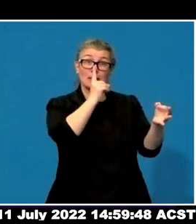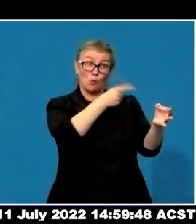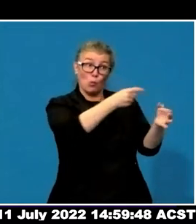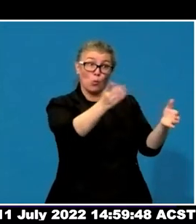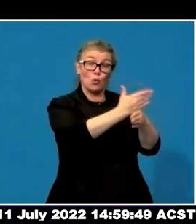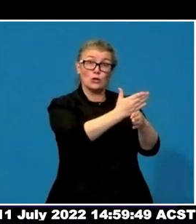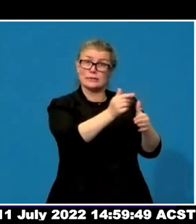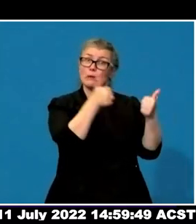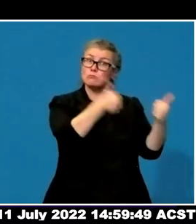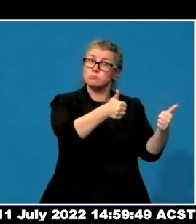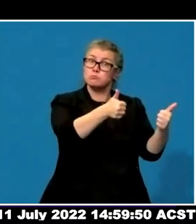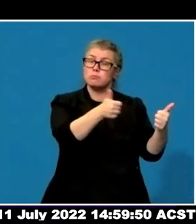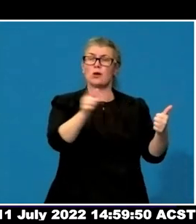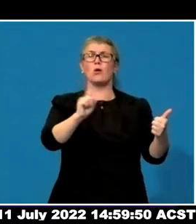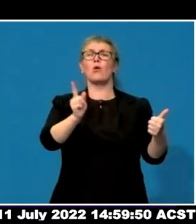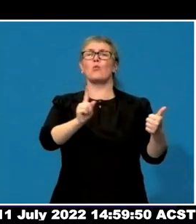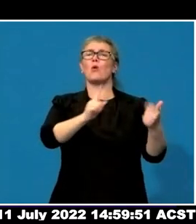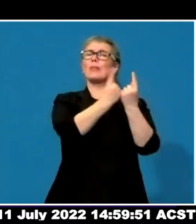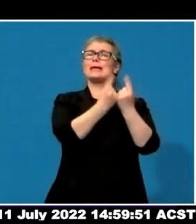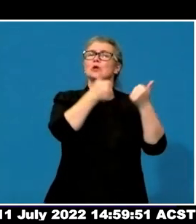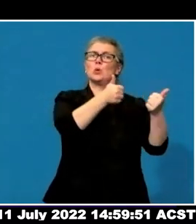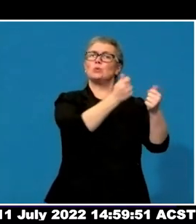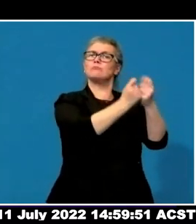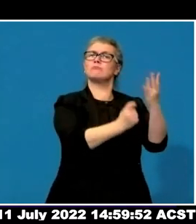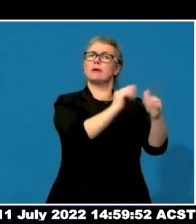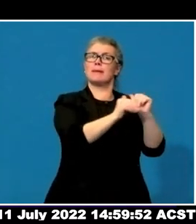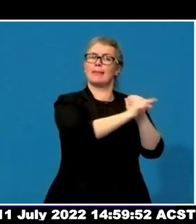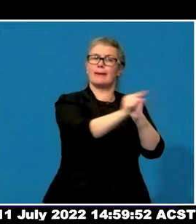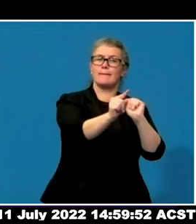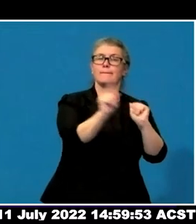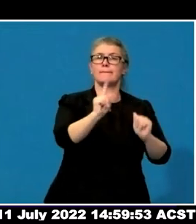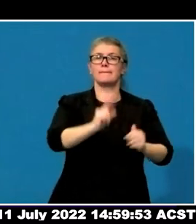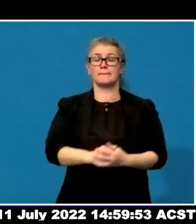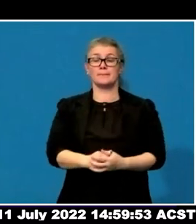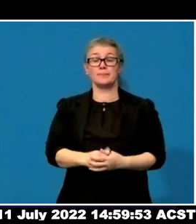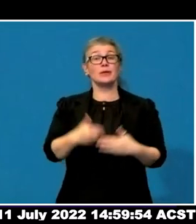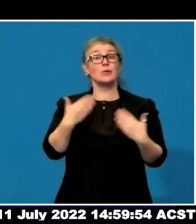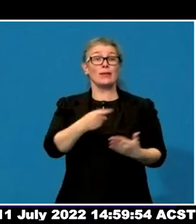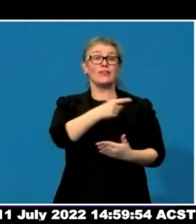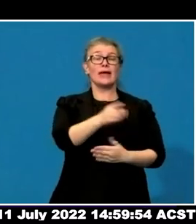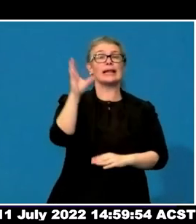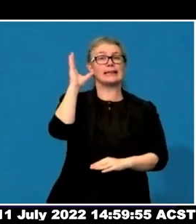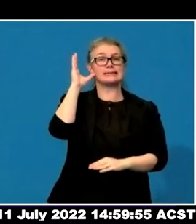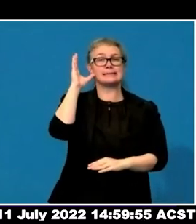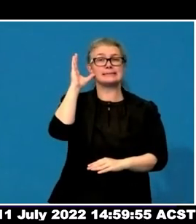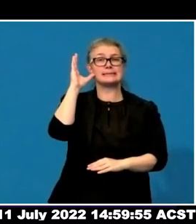The good things that were - were - were that they listened and that they followed up.